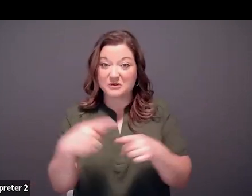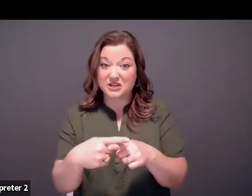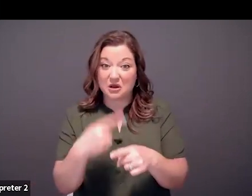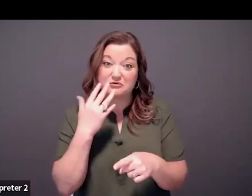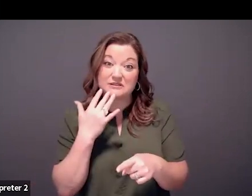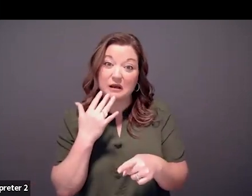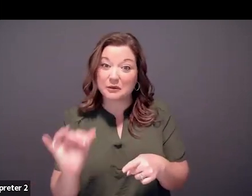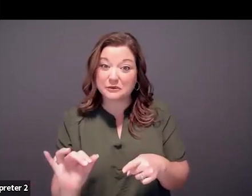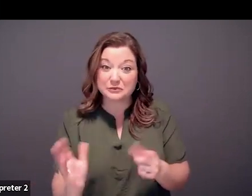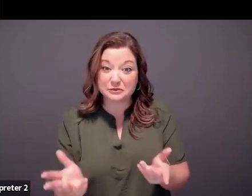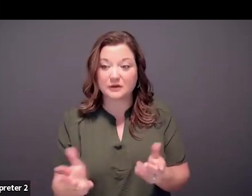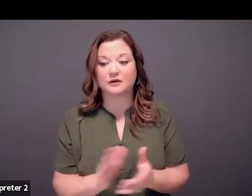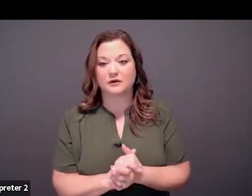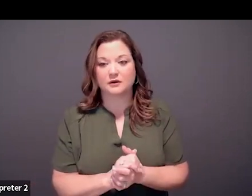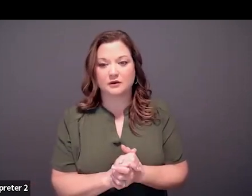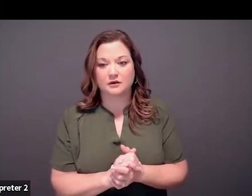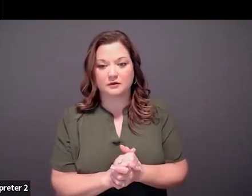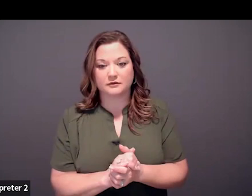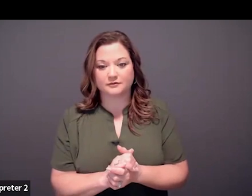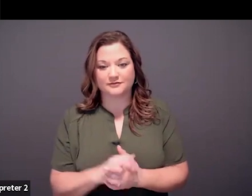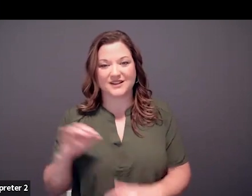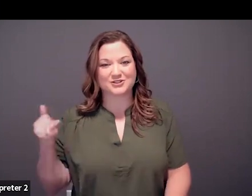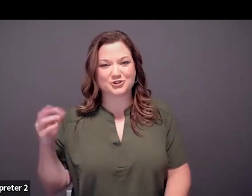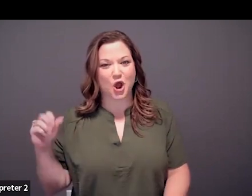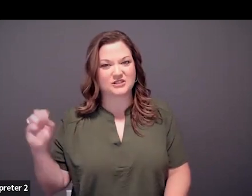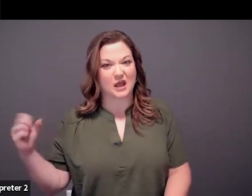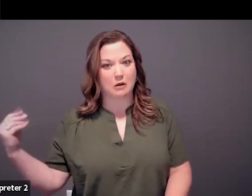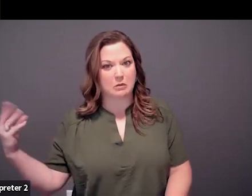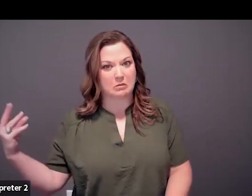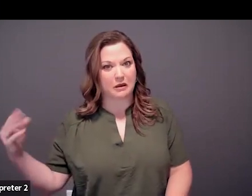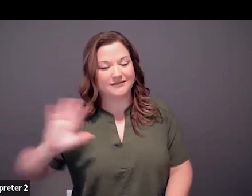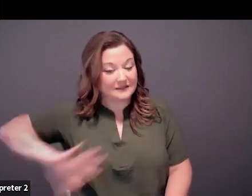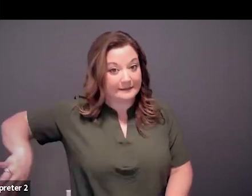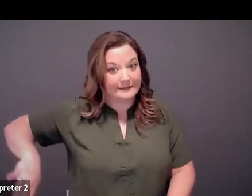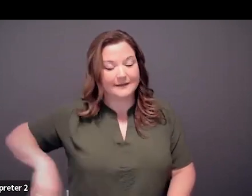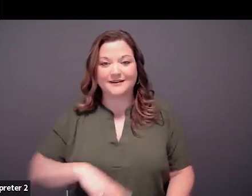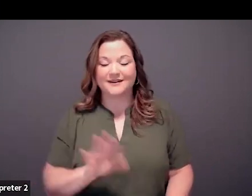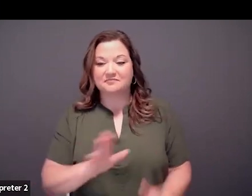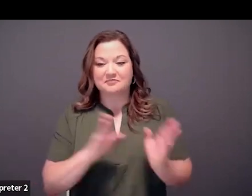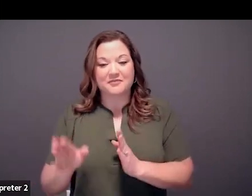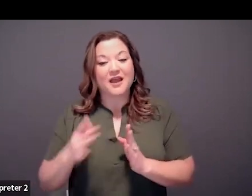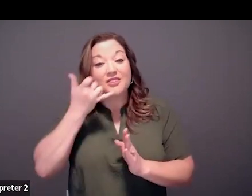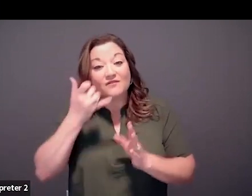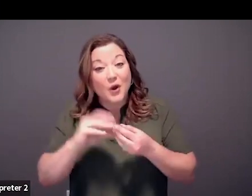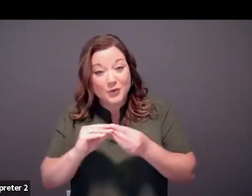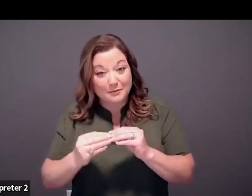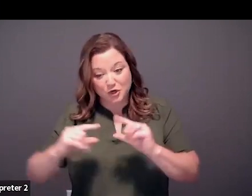As far as-- sorry, Jaws is yammering at me. As far as the phone number field, I think it's--